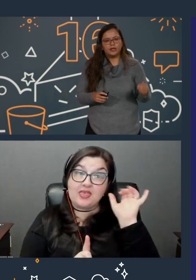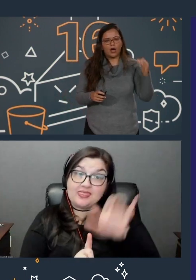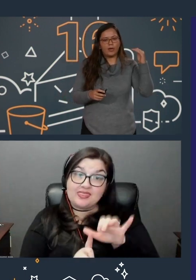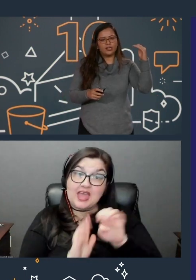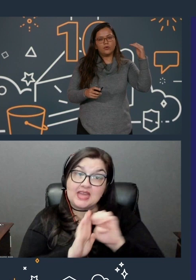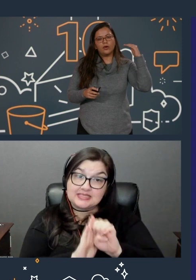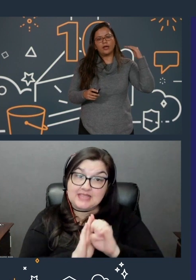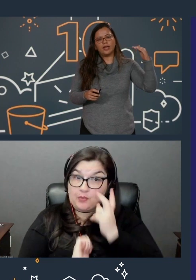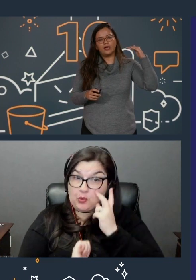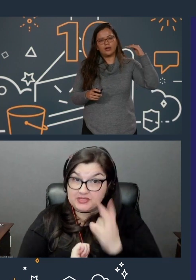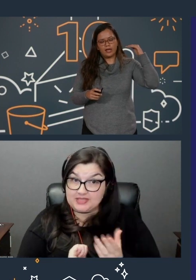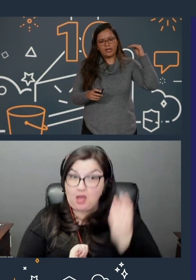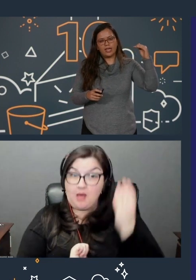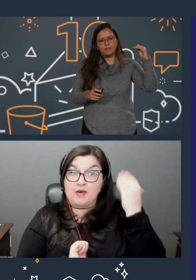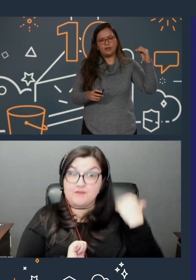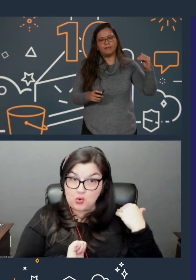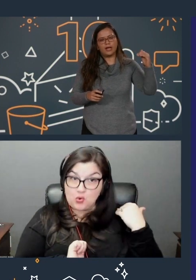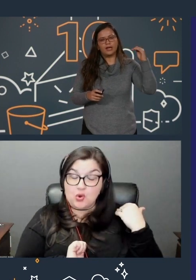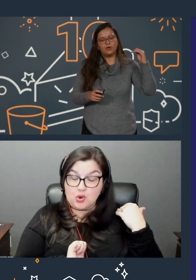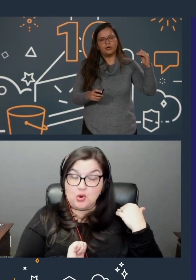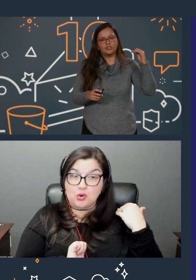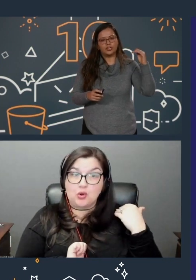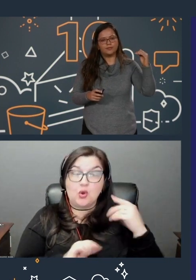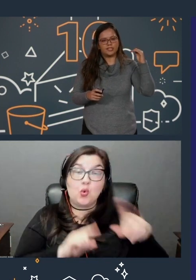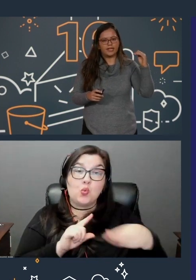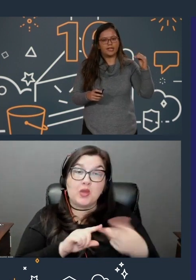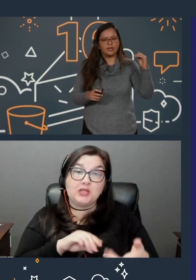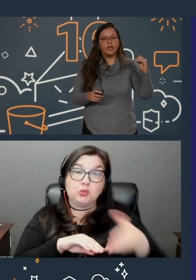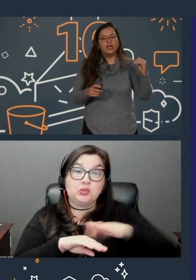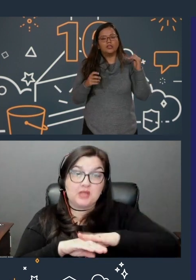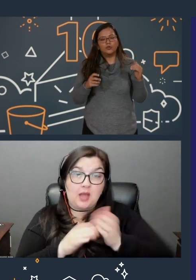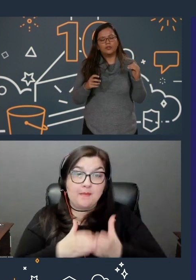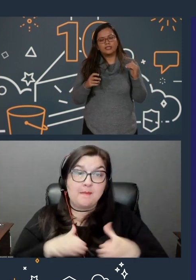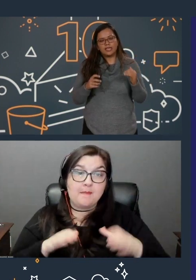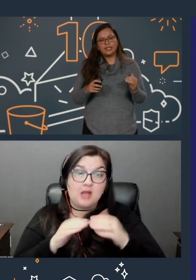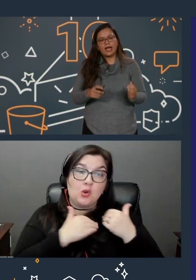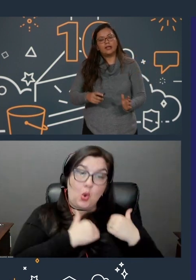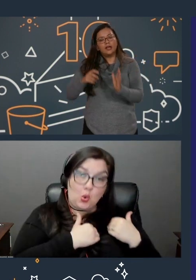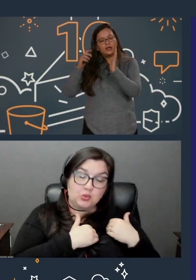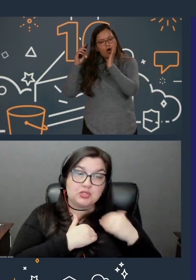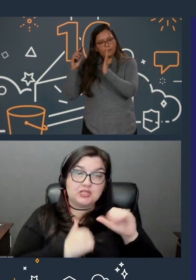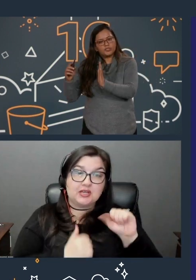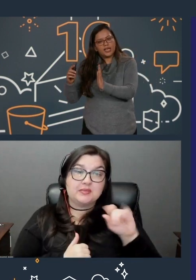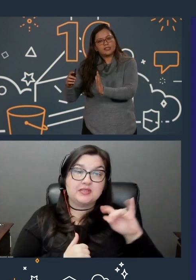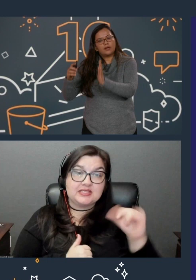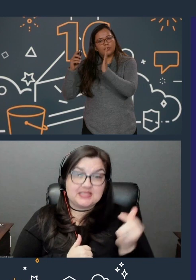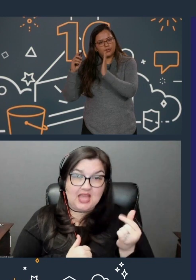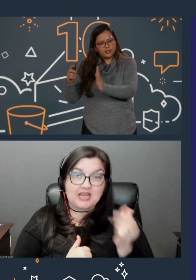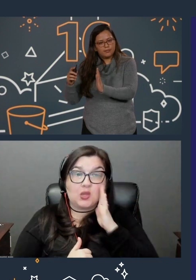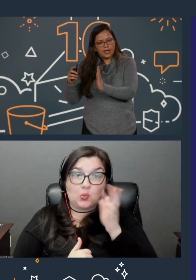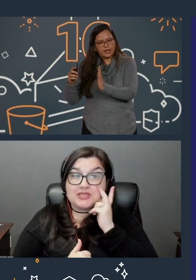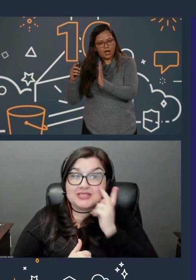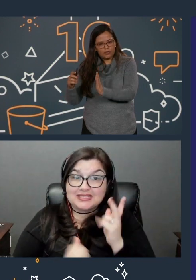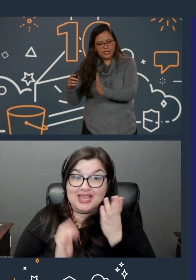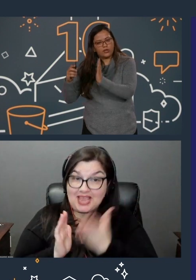now when you enable bucket ownership setting, you will see that objects that were written by account A